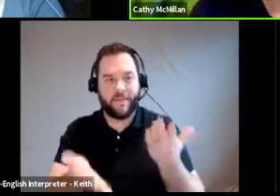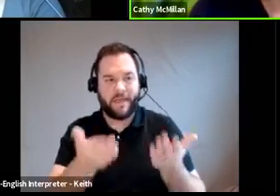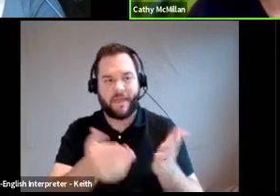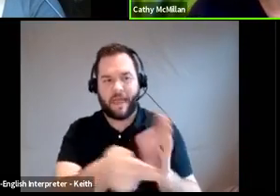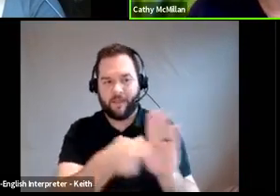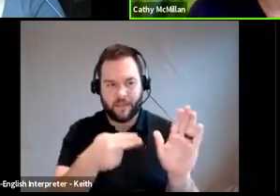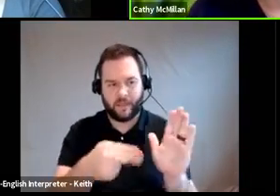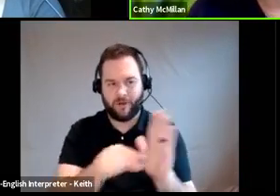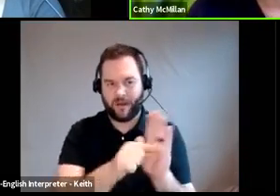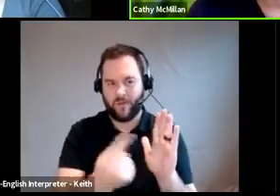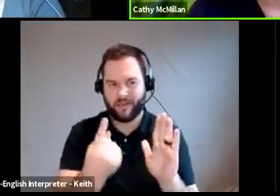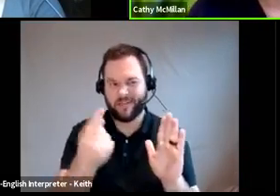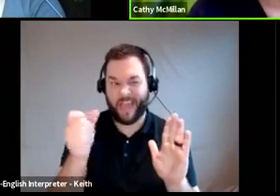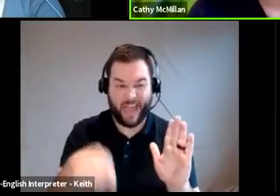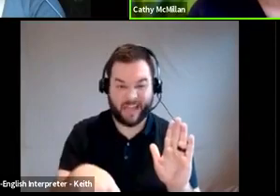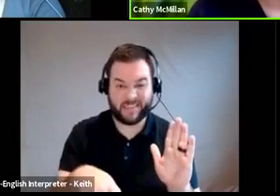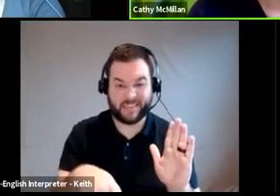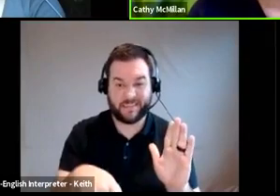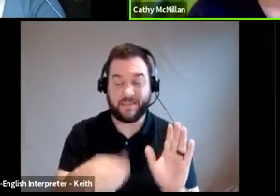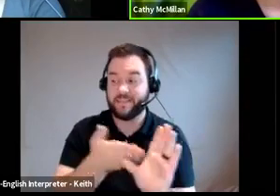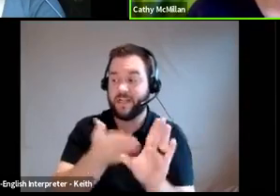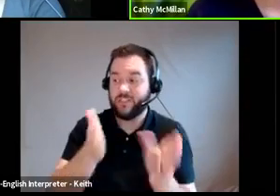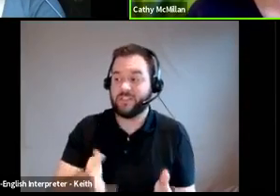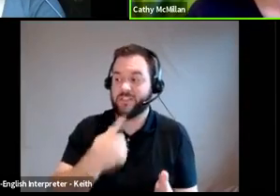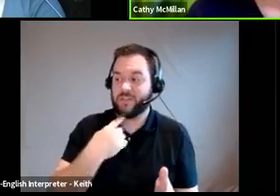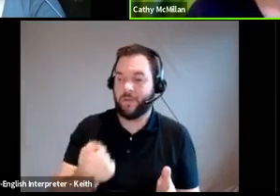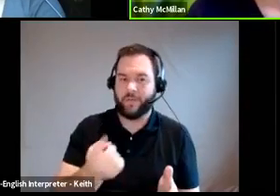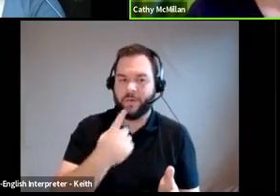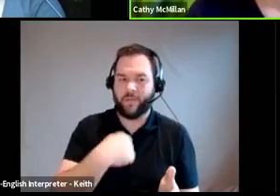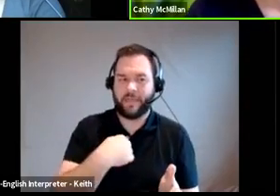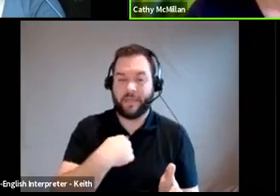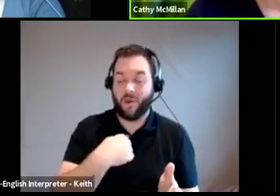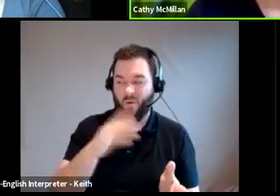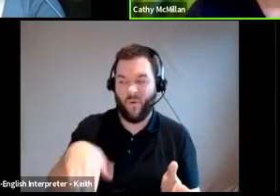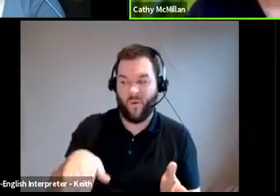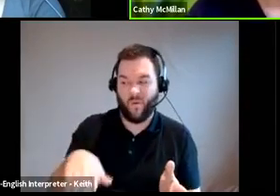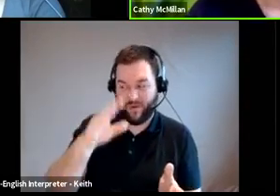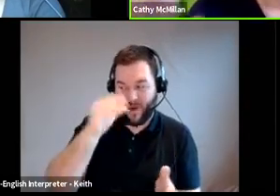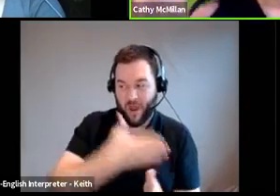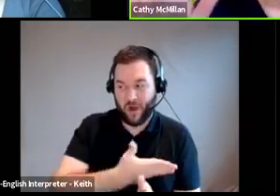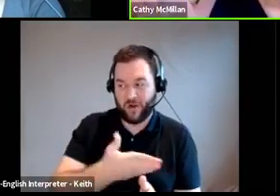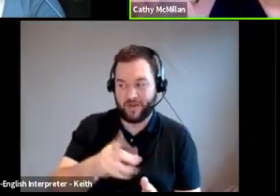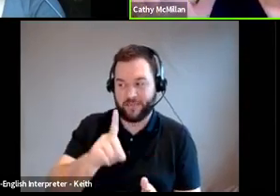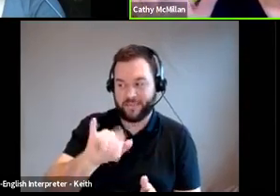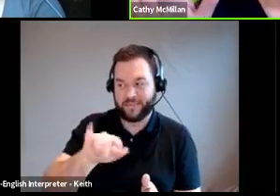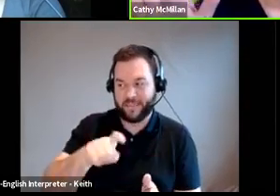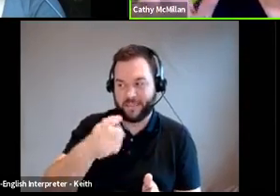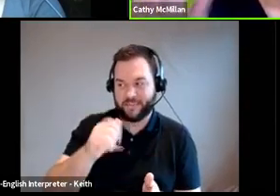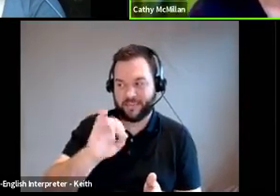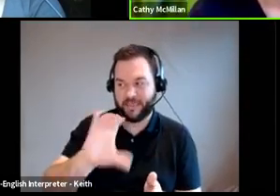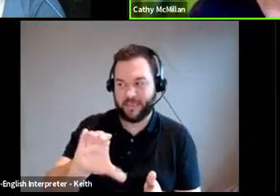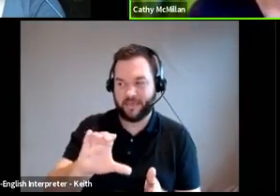They could have diagnosed. her and in grade one. The psychologist told me she The psychologist told me she was very dyslexic, but he